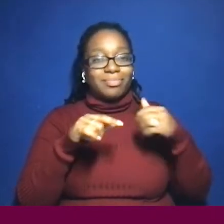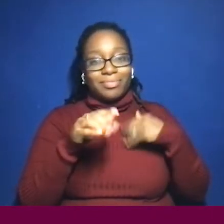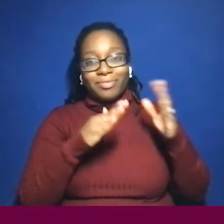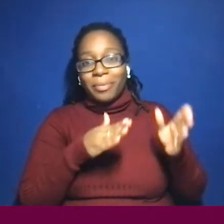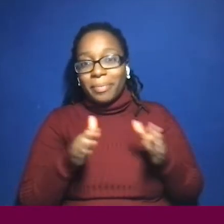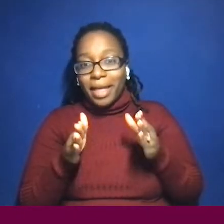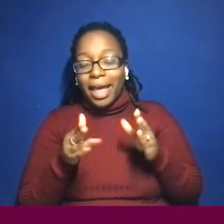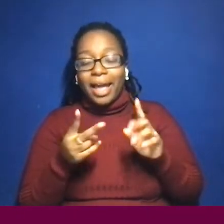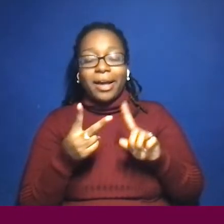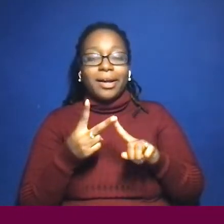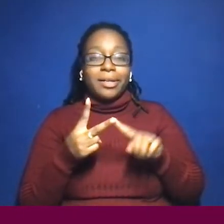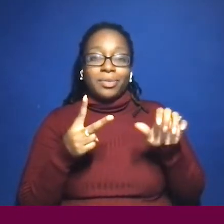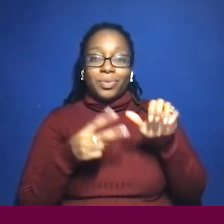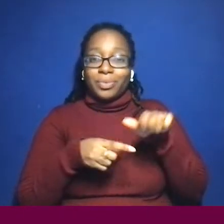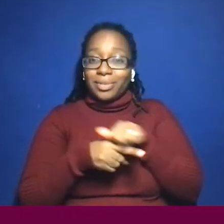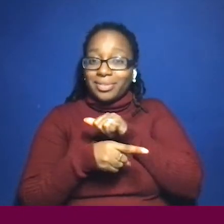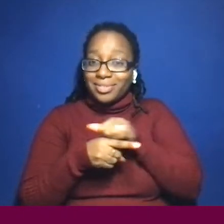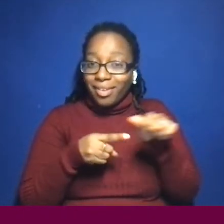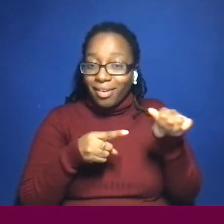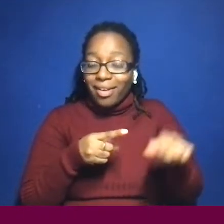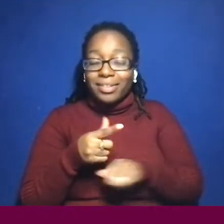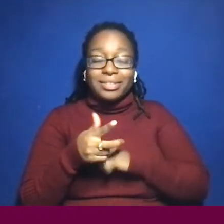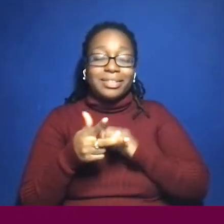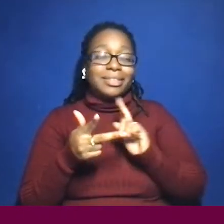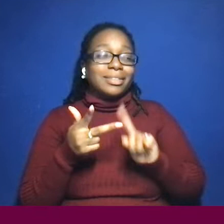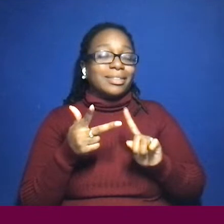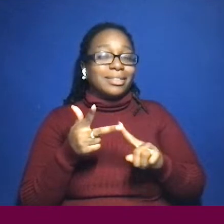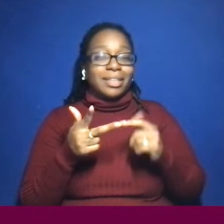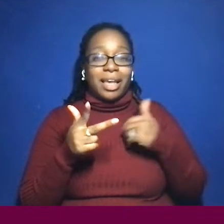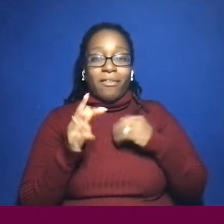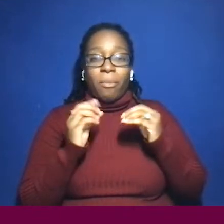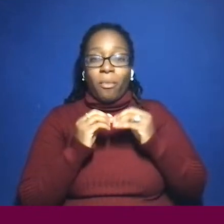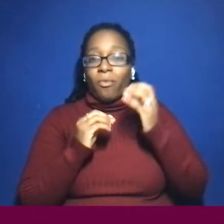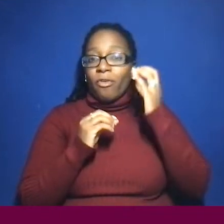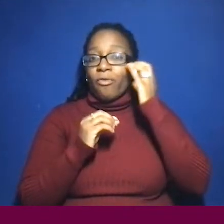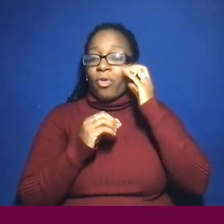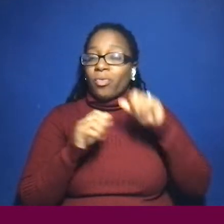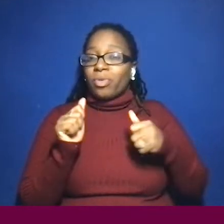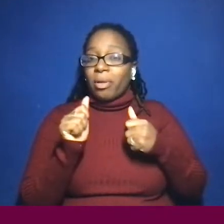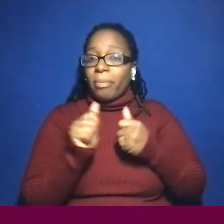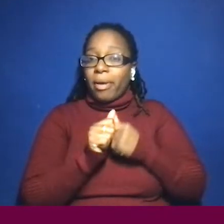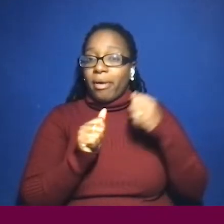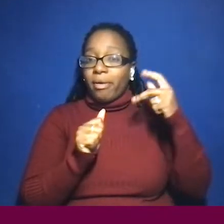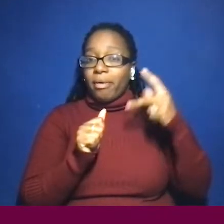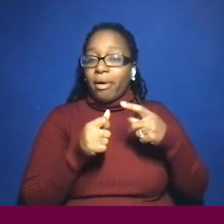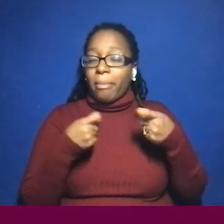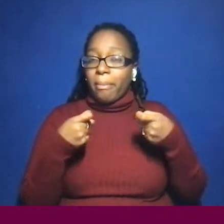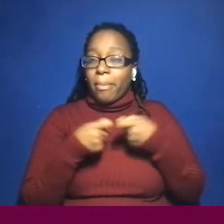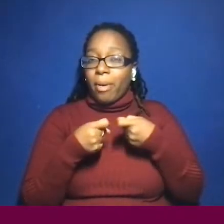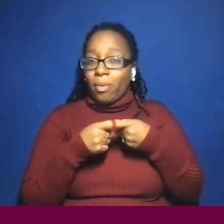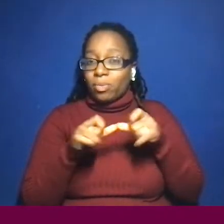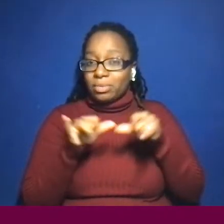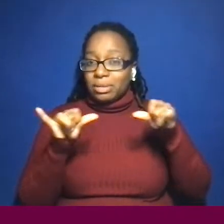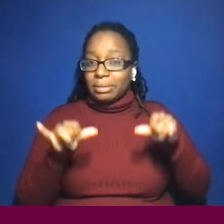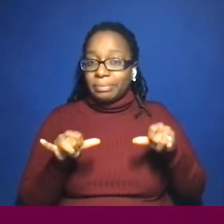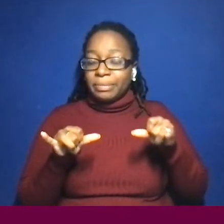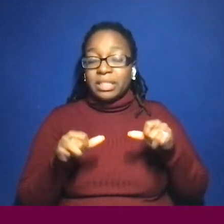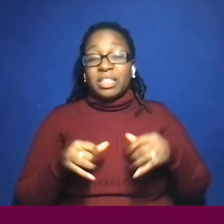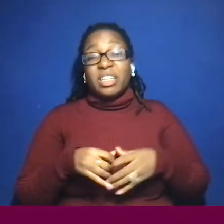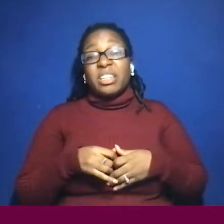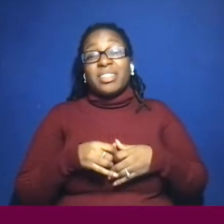an exercise and having some more robust backup power systems. But we frequently,